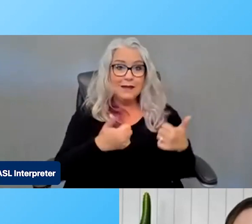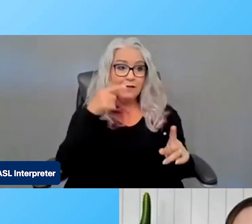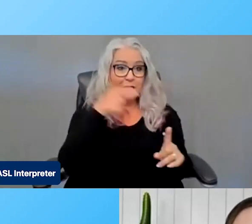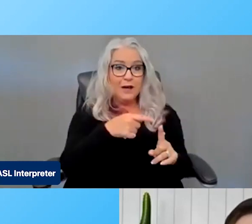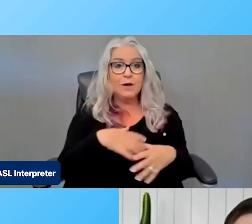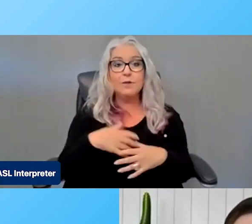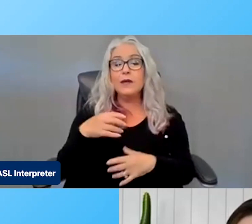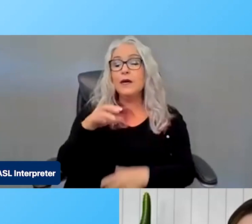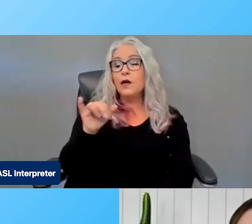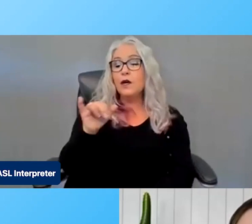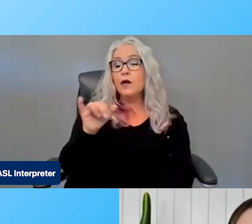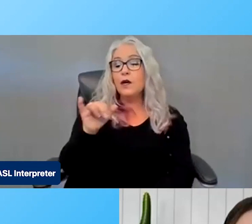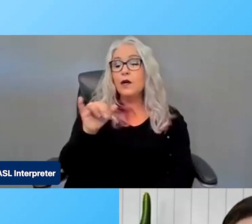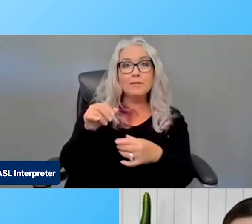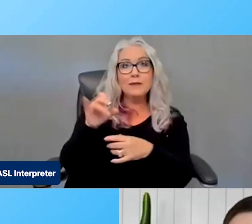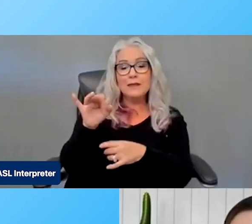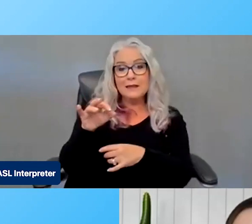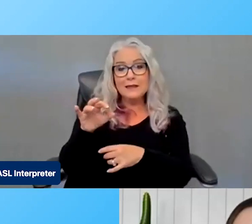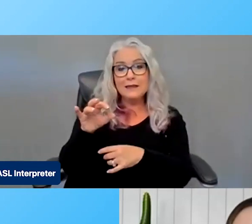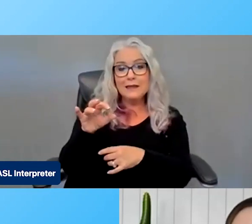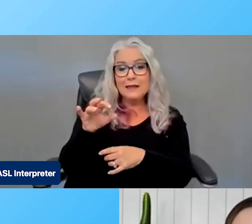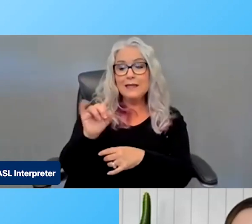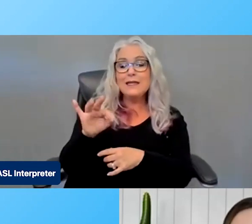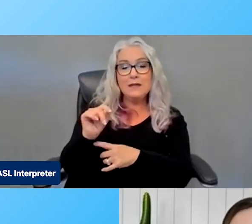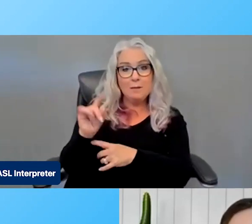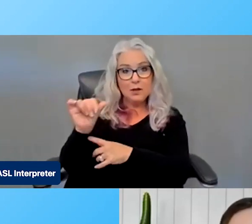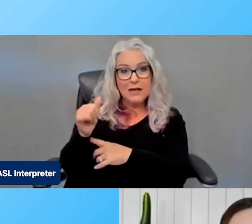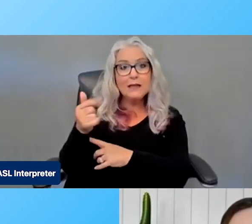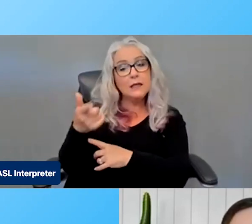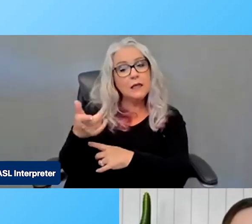And so days after that he properly applied for FEMA assistance.